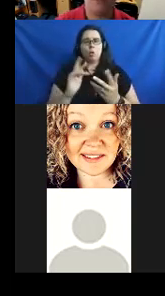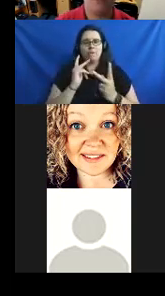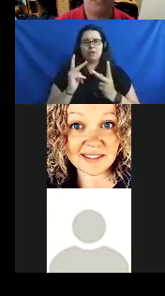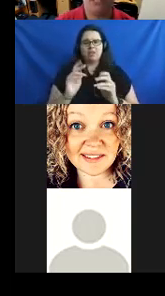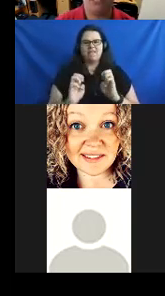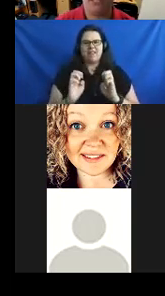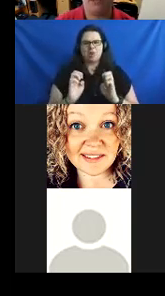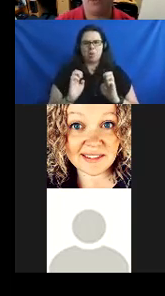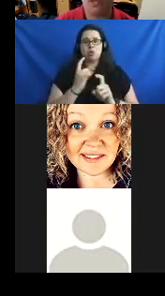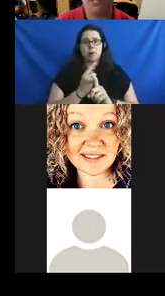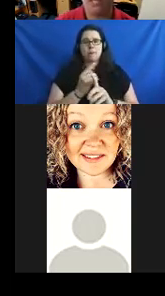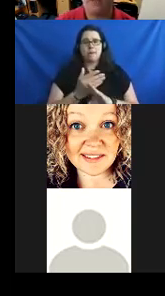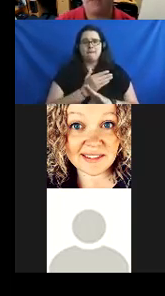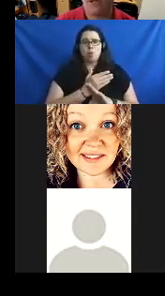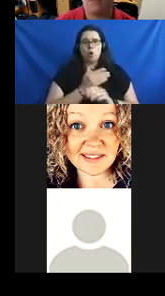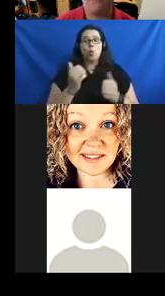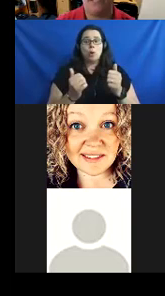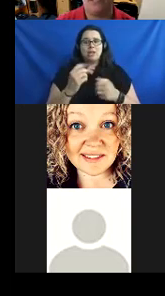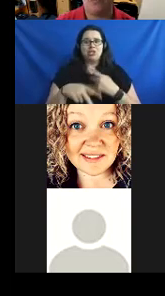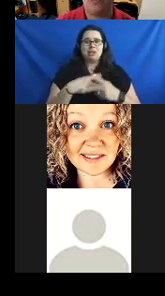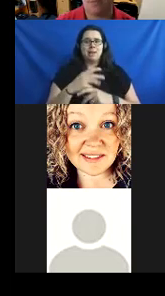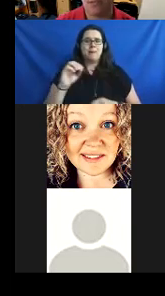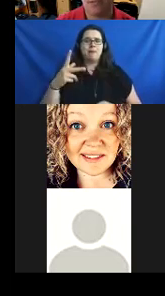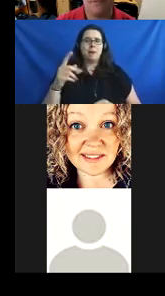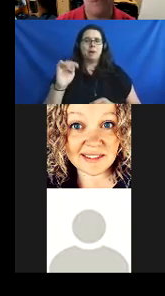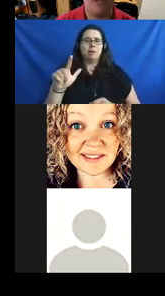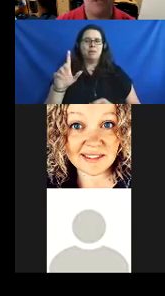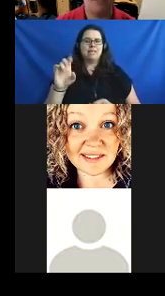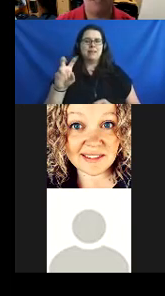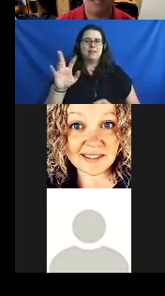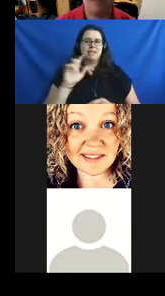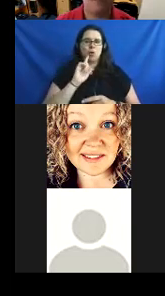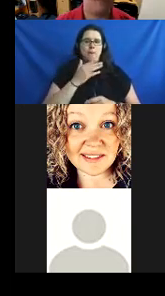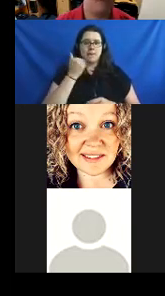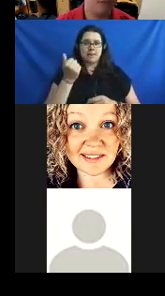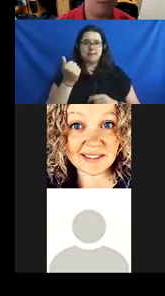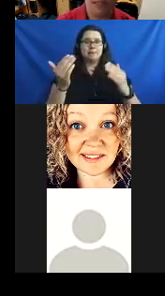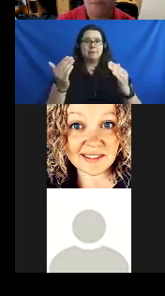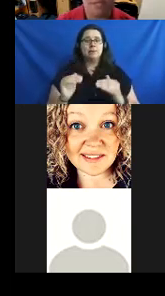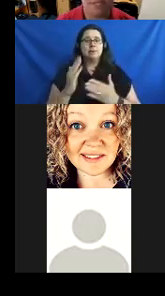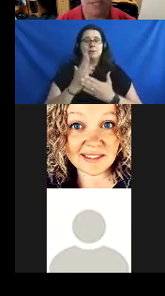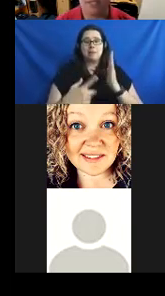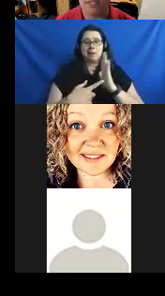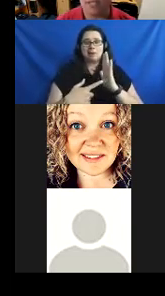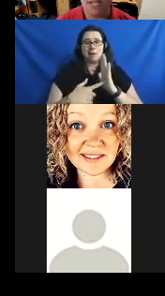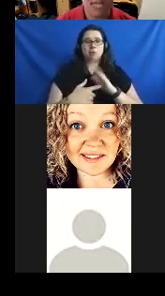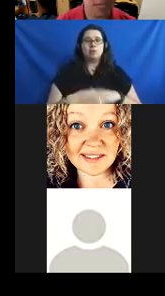CONSIDERING WHICH OPTICAL DEVICES WOULD BE BEST. SOME EXAMPLES, I MENTIONED SOME OF THESE, HANDHELD